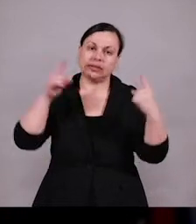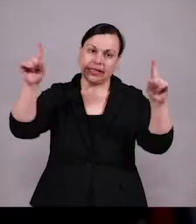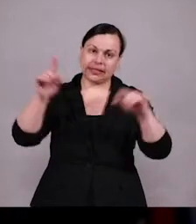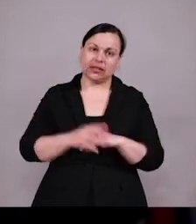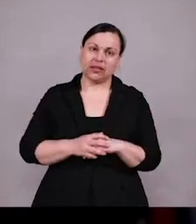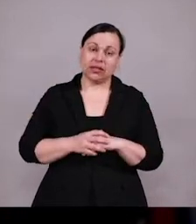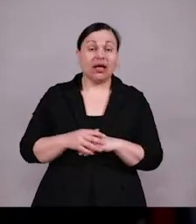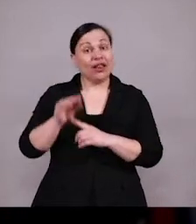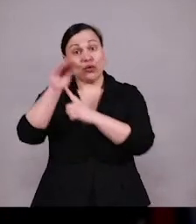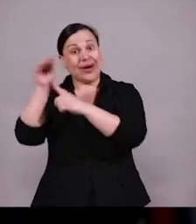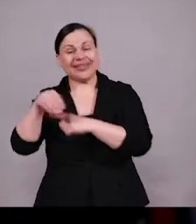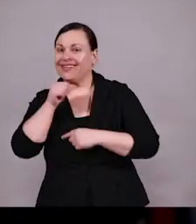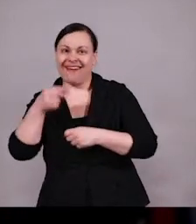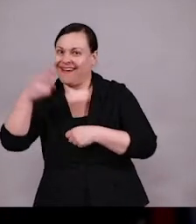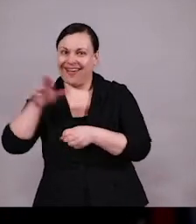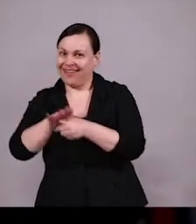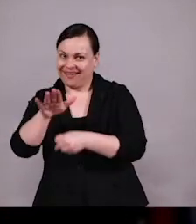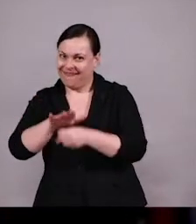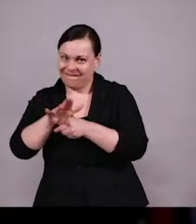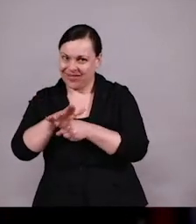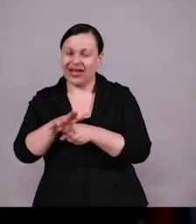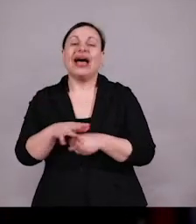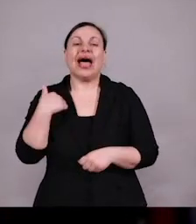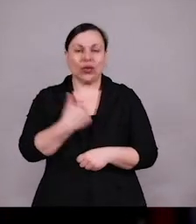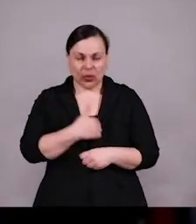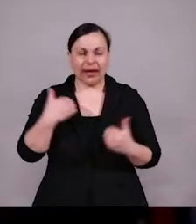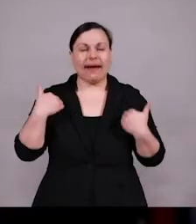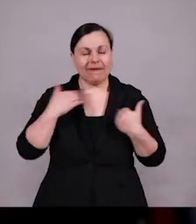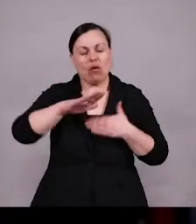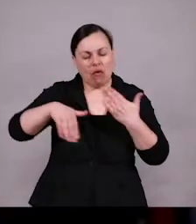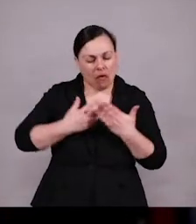Frankly these rates are not high enough, and there is every reason to believe